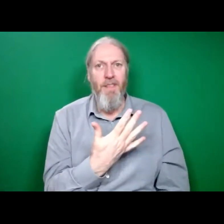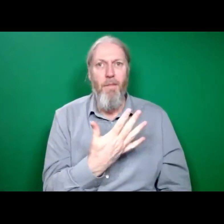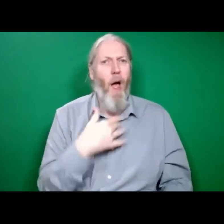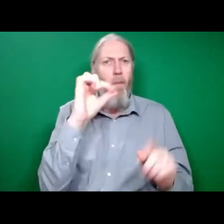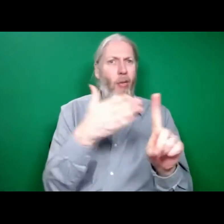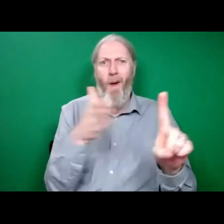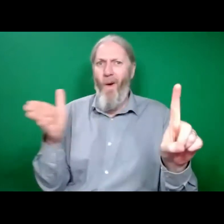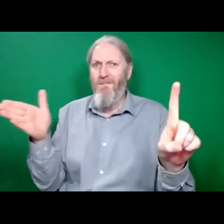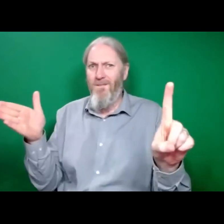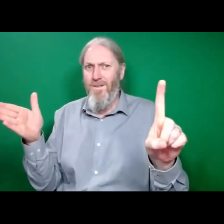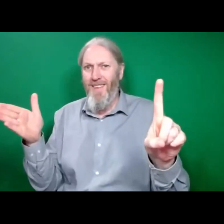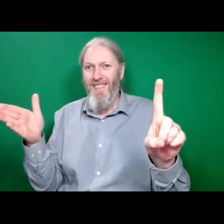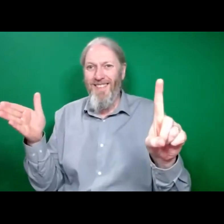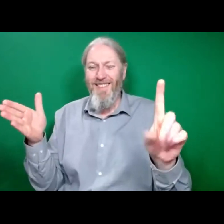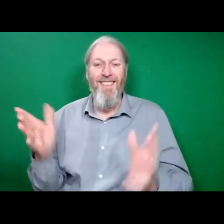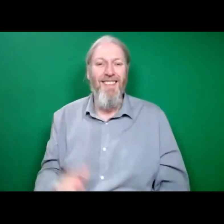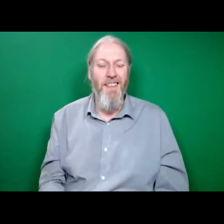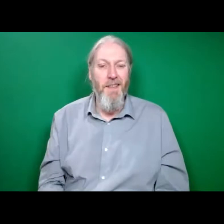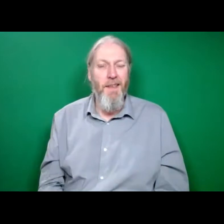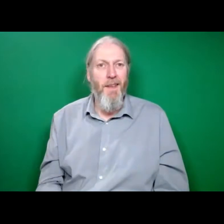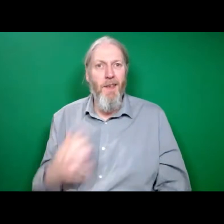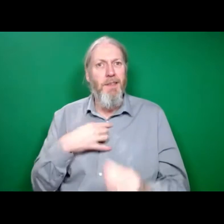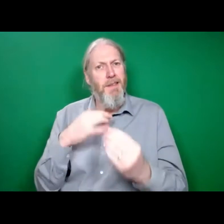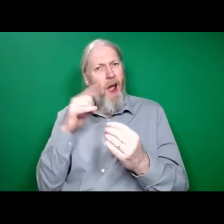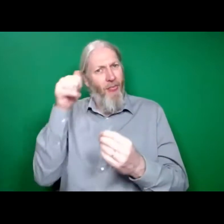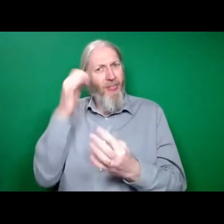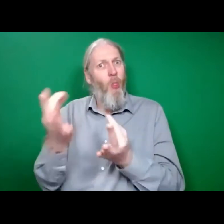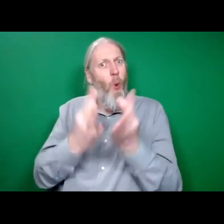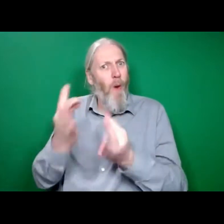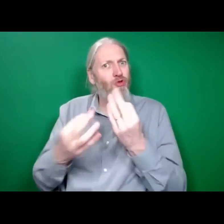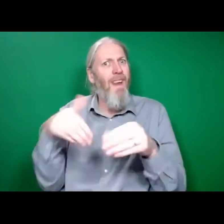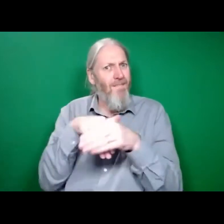don't think all last night lords are horrible. This is a massive, massive thing we need to remove.